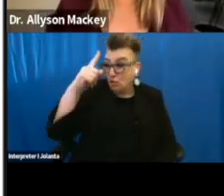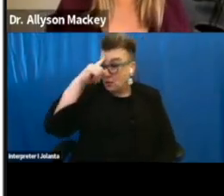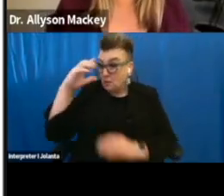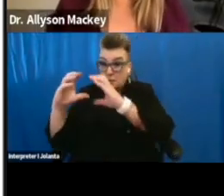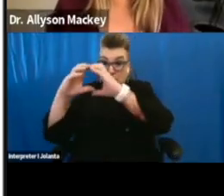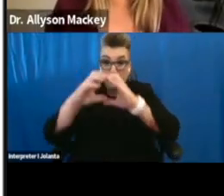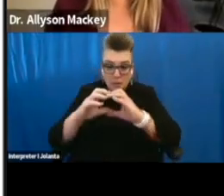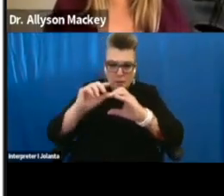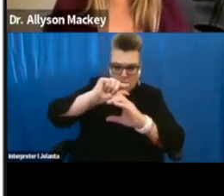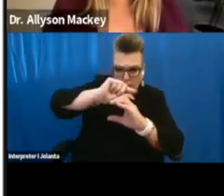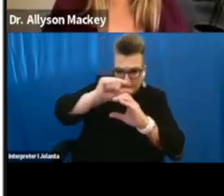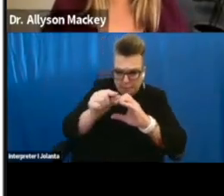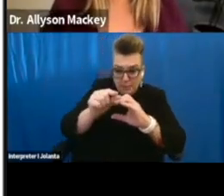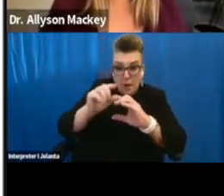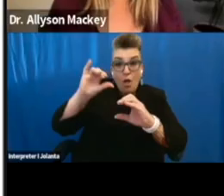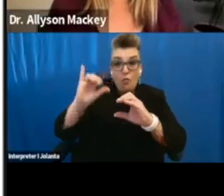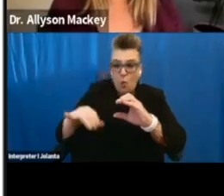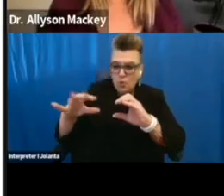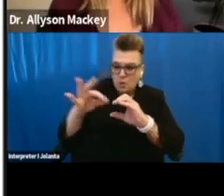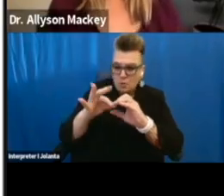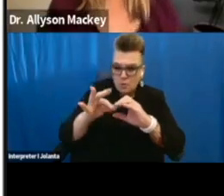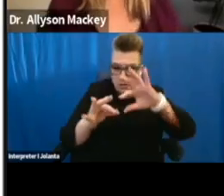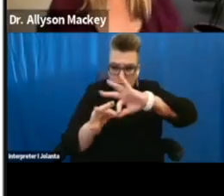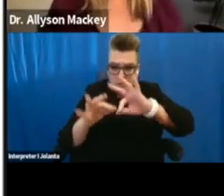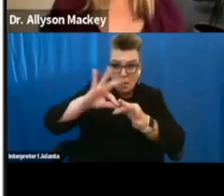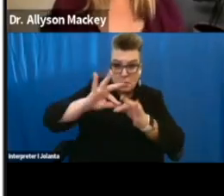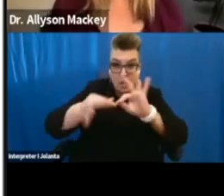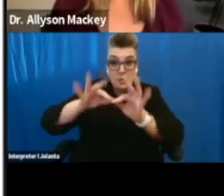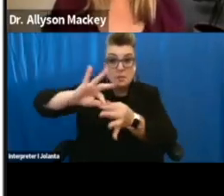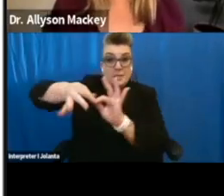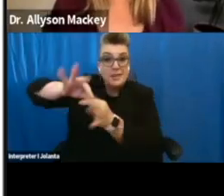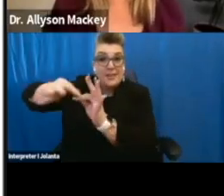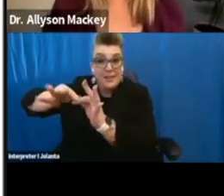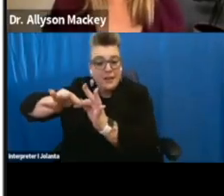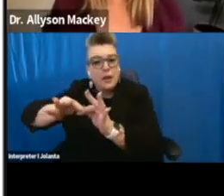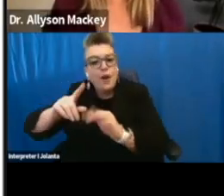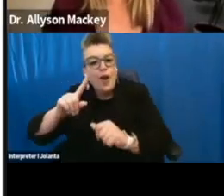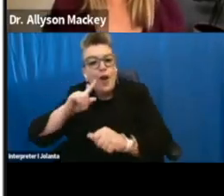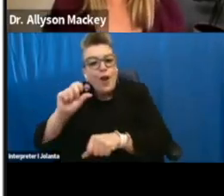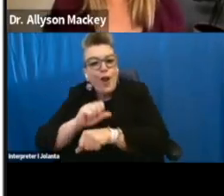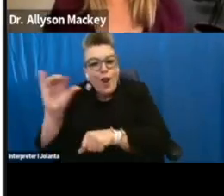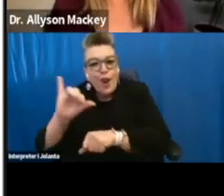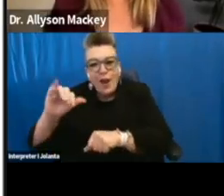and makes them faster it also acts like glue in the sense that it prevents future